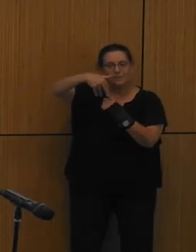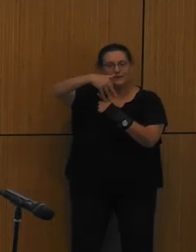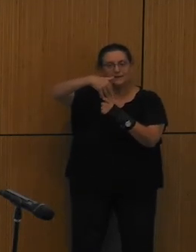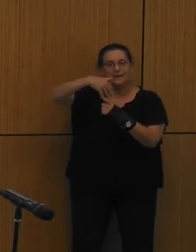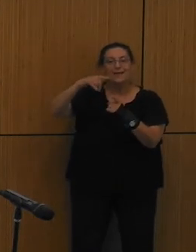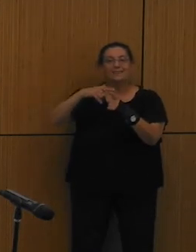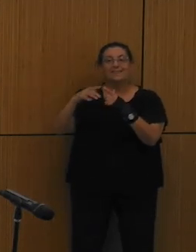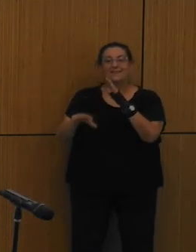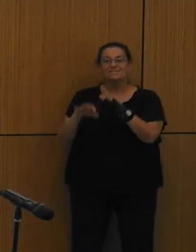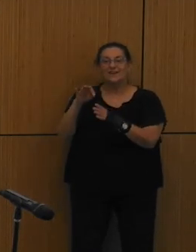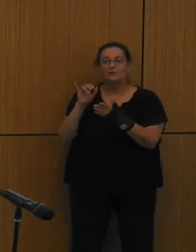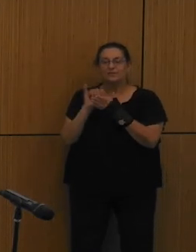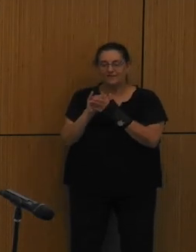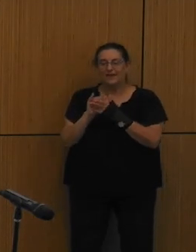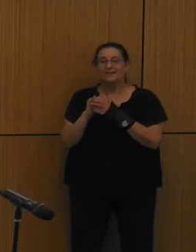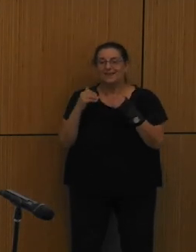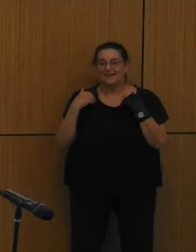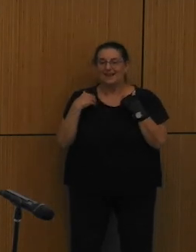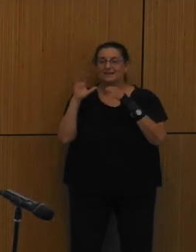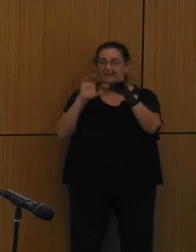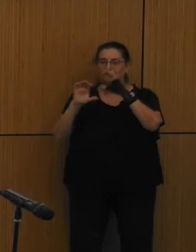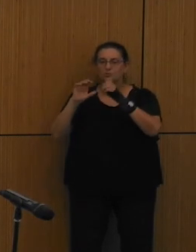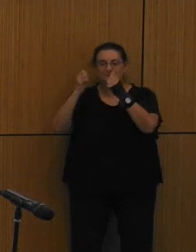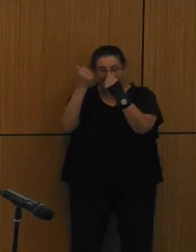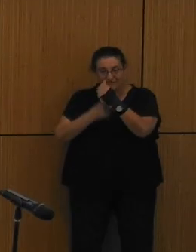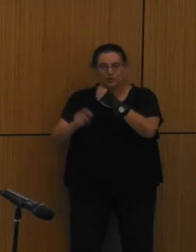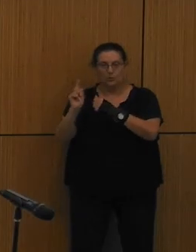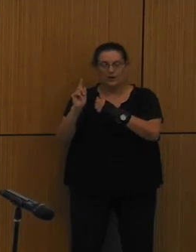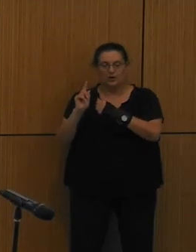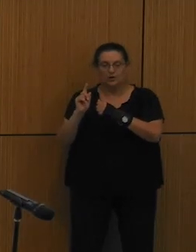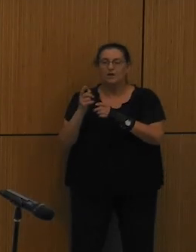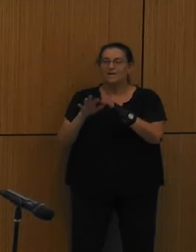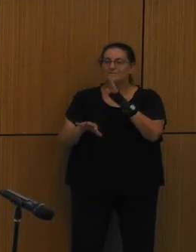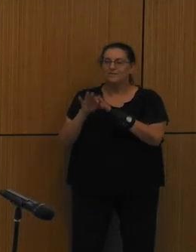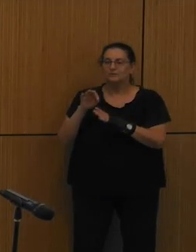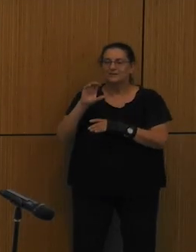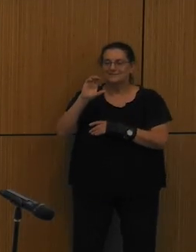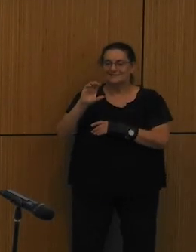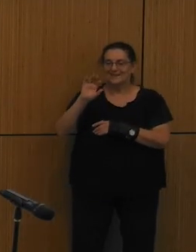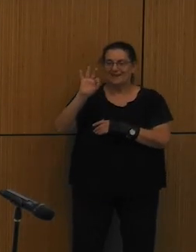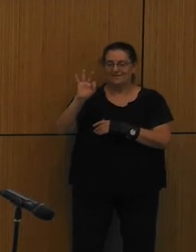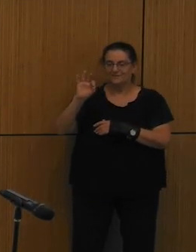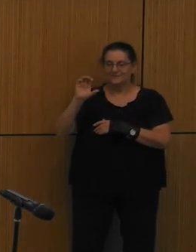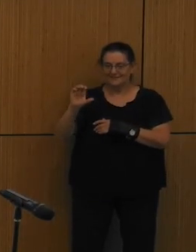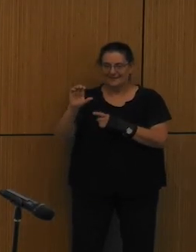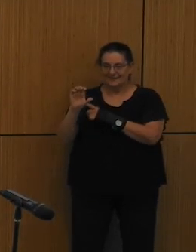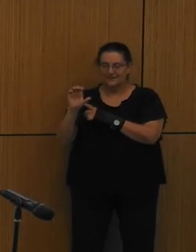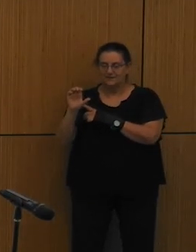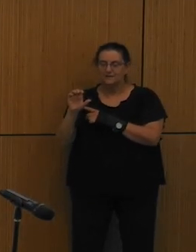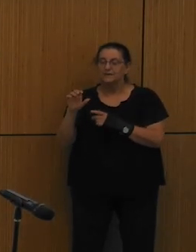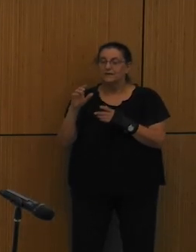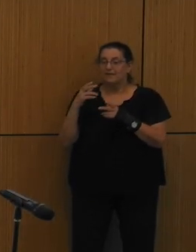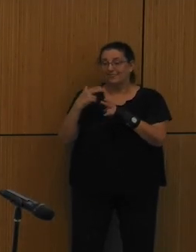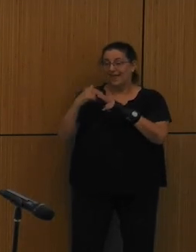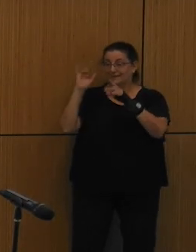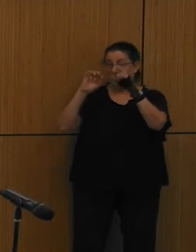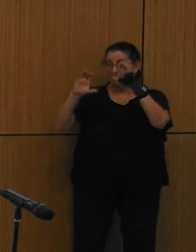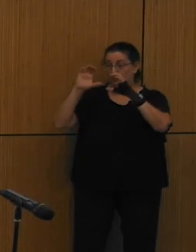there were chlorine containing chemicals everywhere. They found this class of chemicals called CFCs, chlorofluorocarbons that were ubiquitous in the atmosphere.